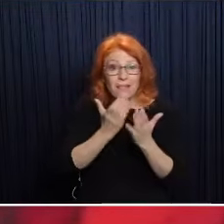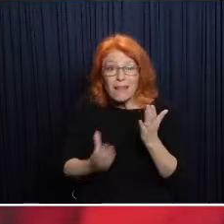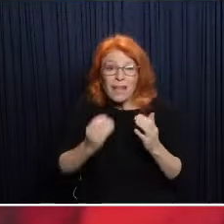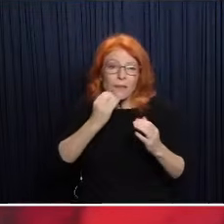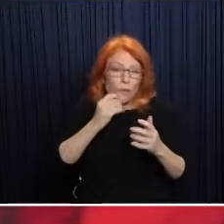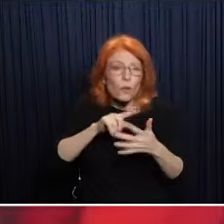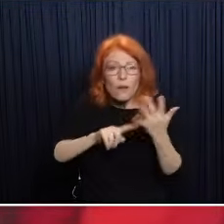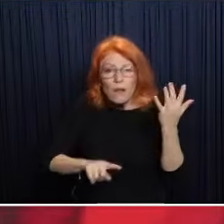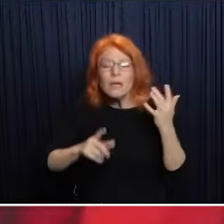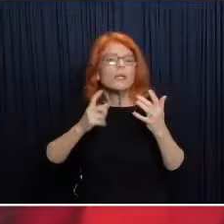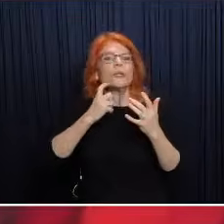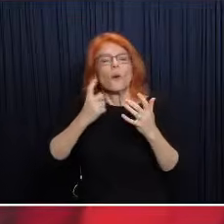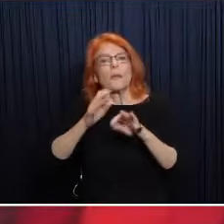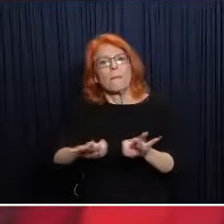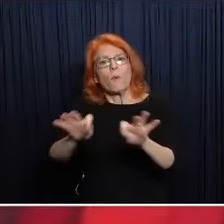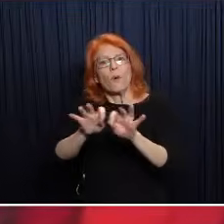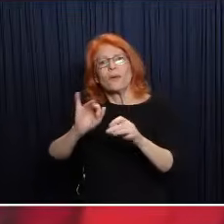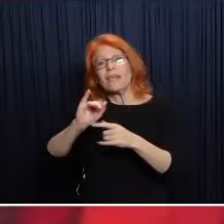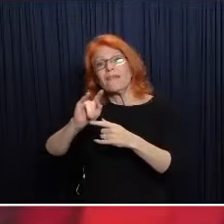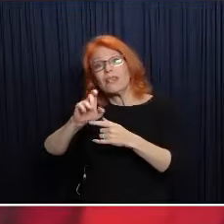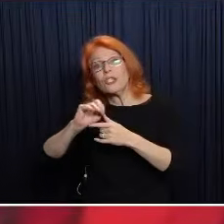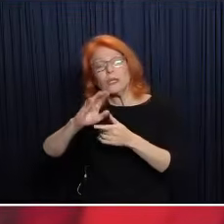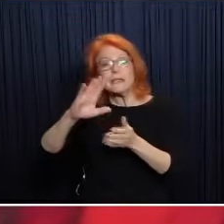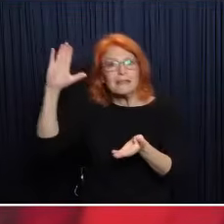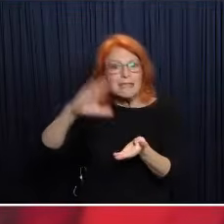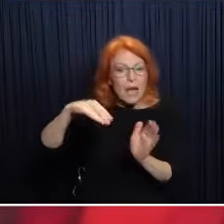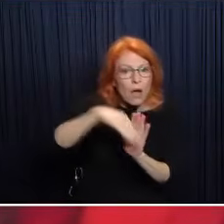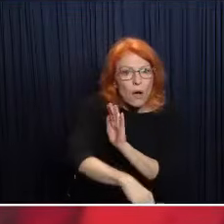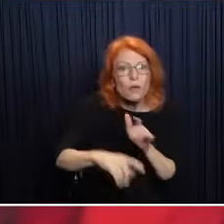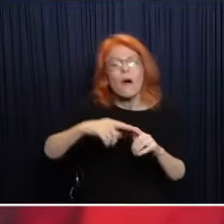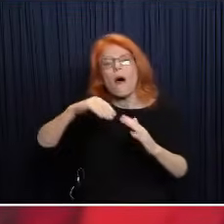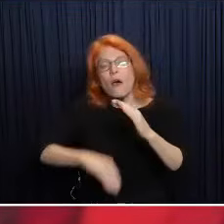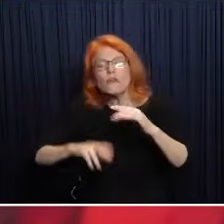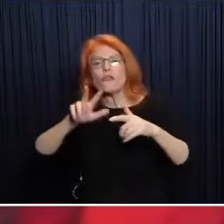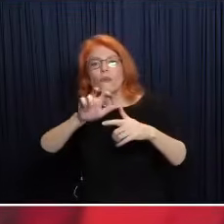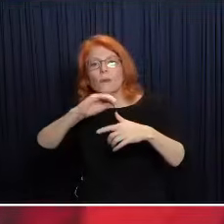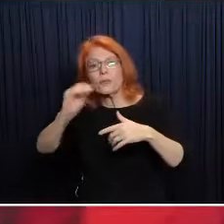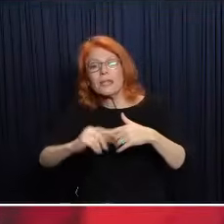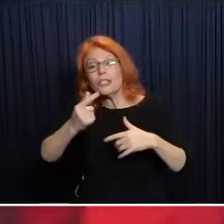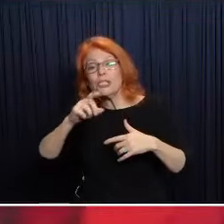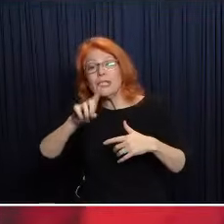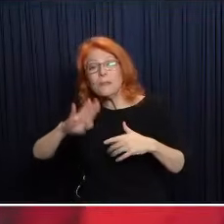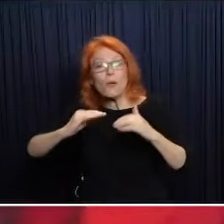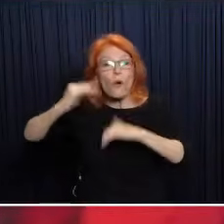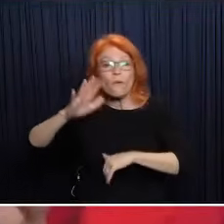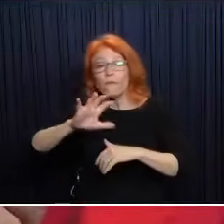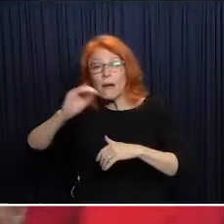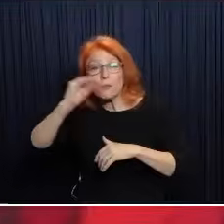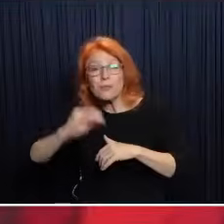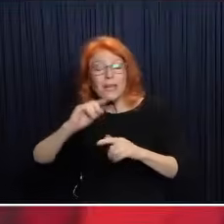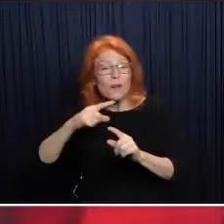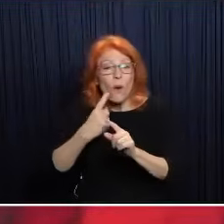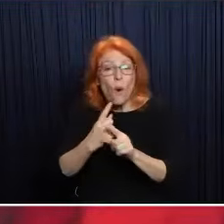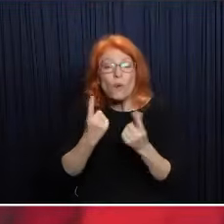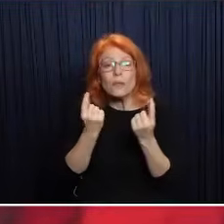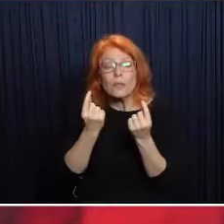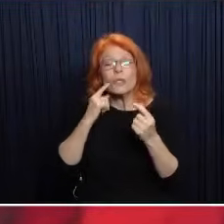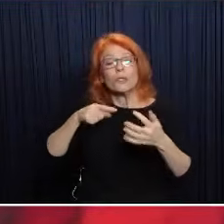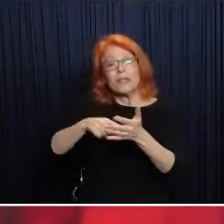THE LEAST. THEY HAVE TO SPEND DOLLARS ON AVERAGE EVERYDAY GOODS. IT IS IMPORTANT TO DRIVE